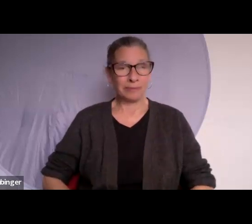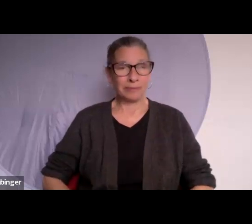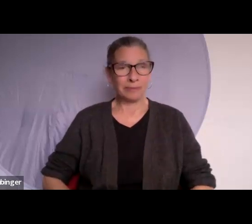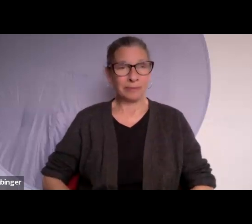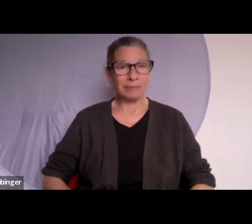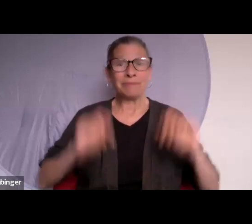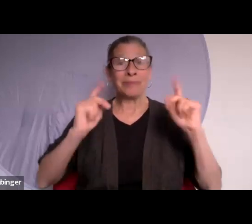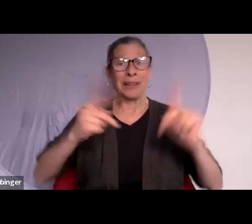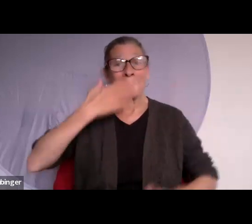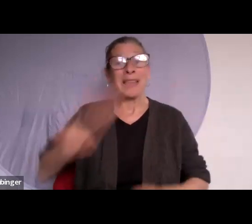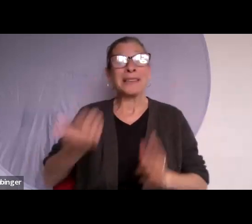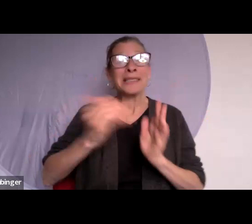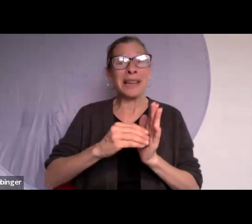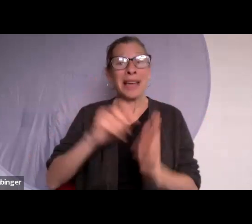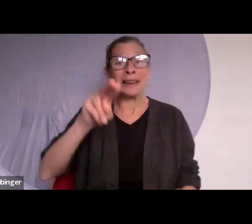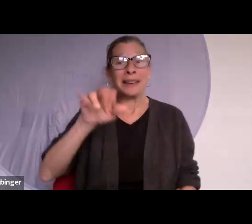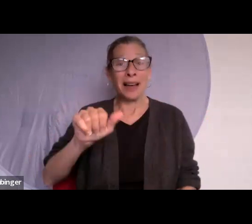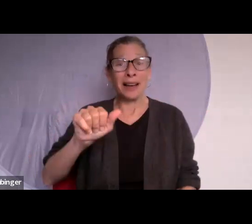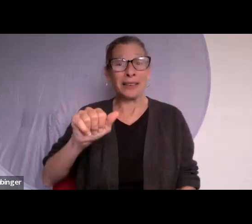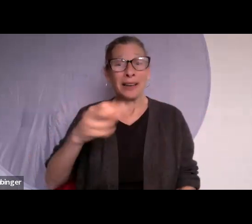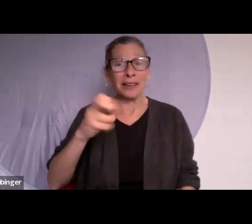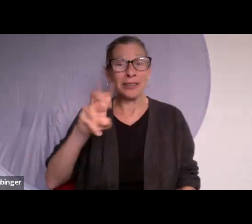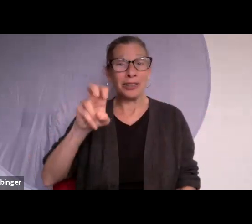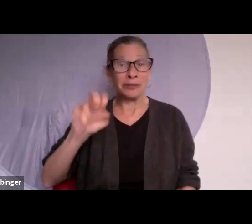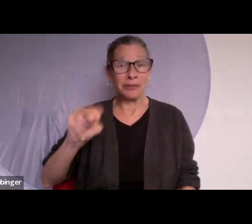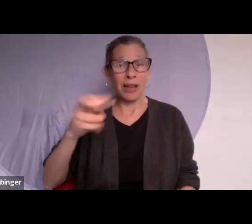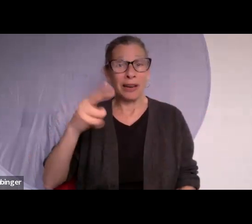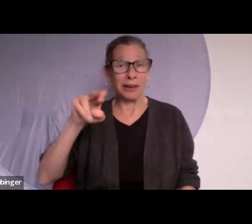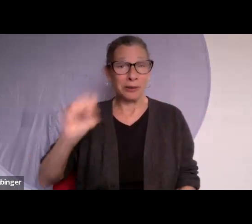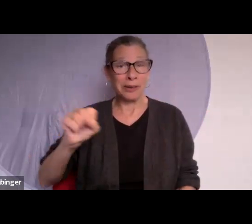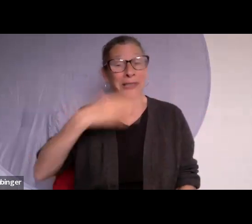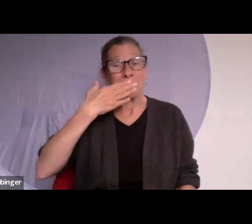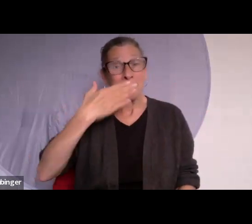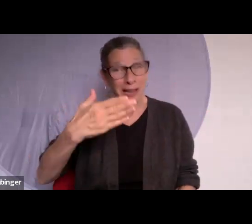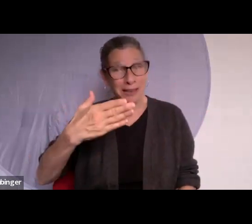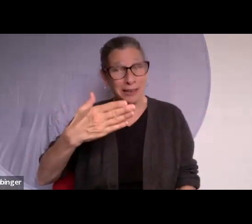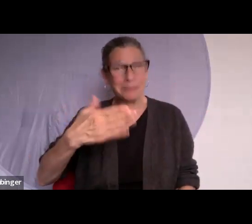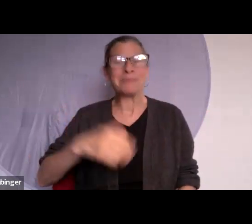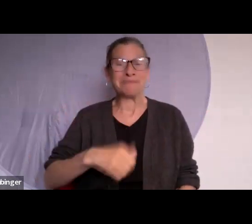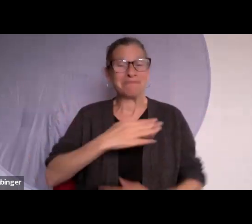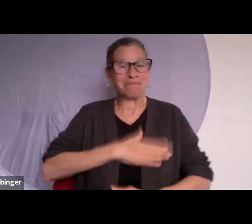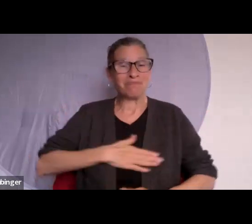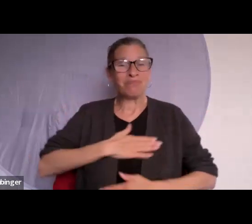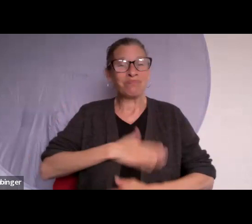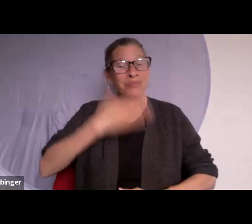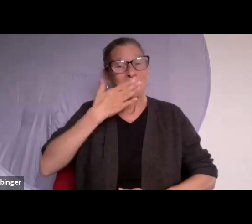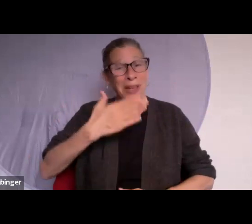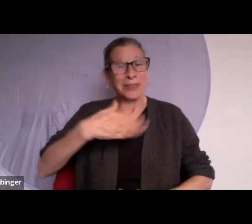[Andrew Marcum] Okay, thanks again, Tania and Shivan. And thanks again, Chris, for putting us on Dr. Leydon, appreciate it. [Shivan Mahabir] You're welcome. Thank you, Andrew, for your time.